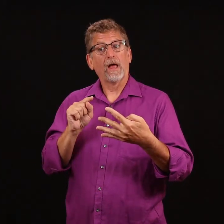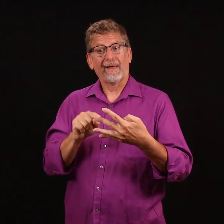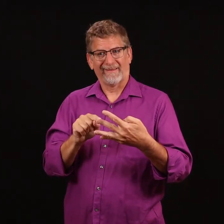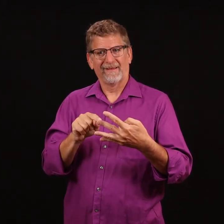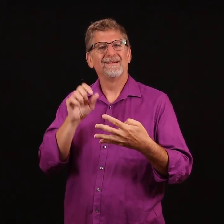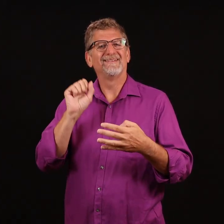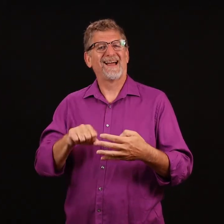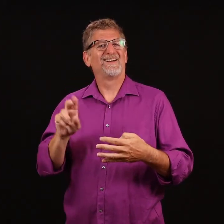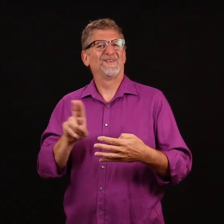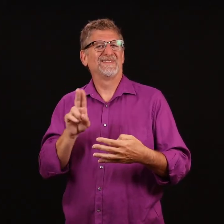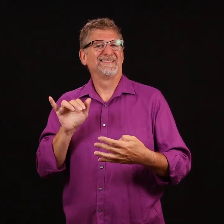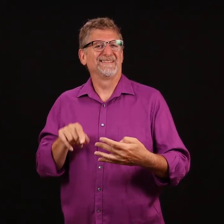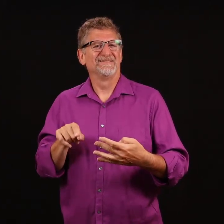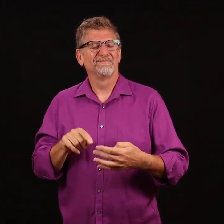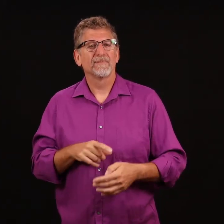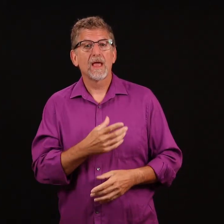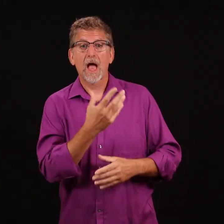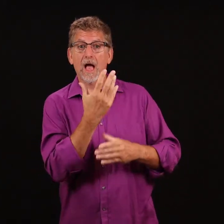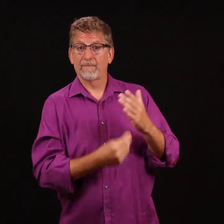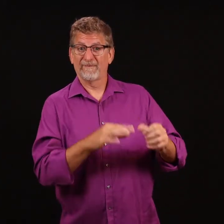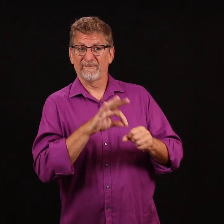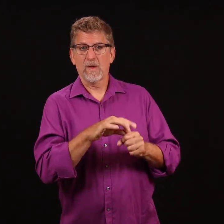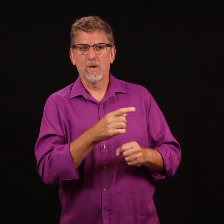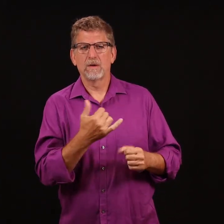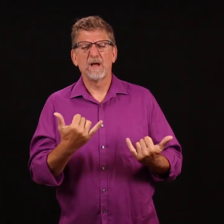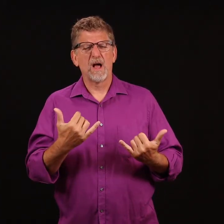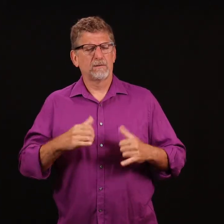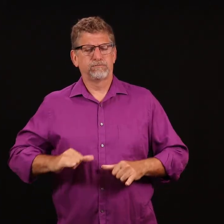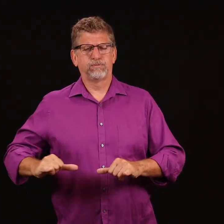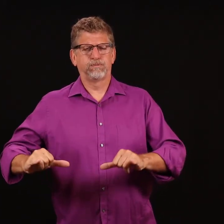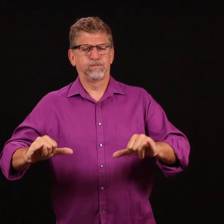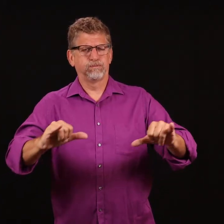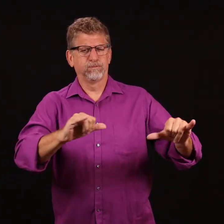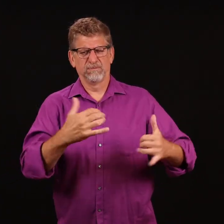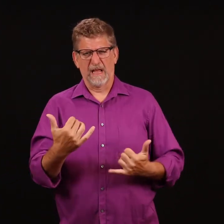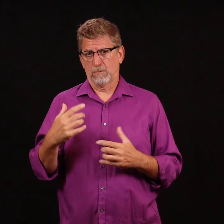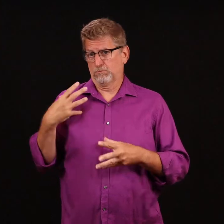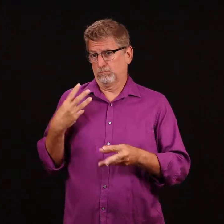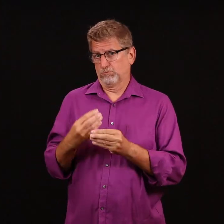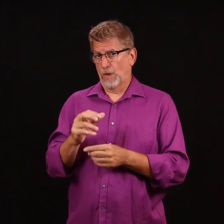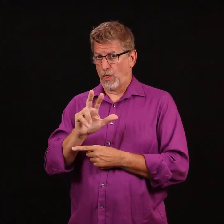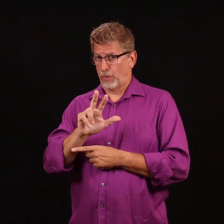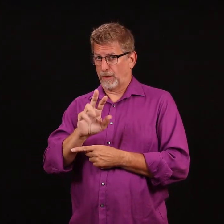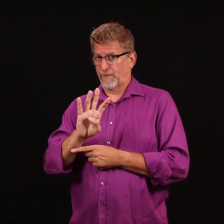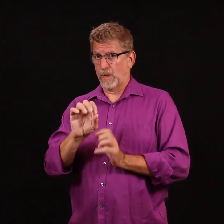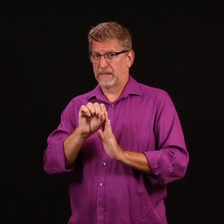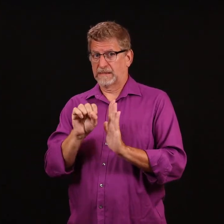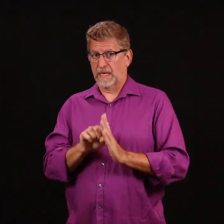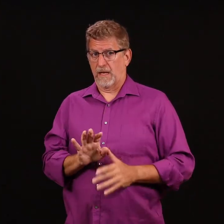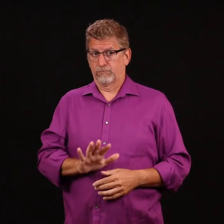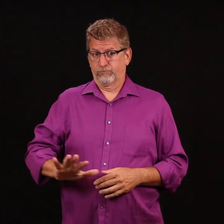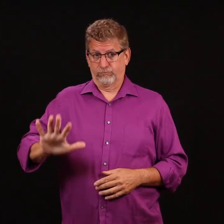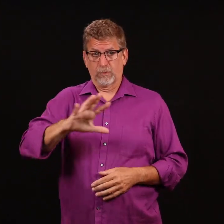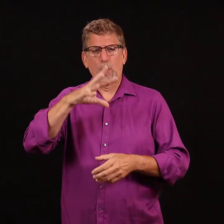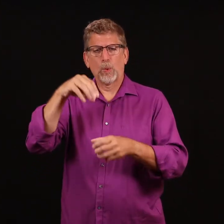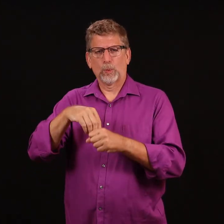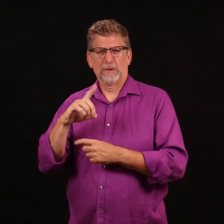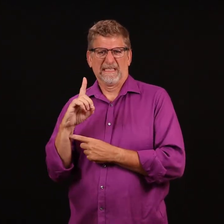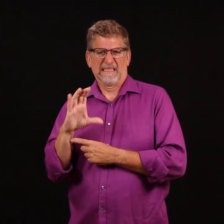an excused absentee voter, and if that applies to you, you can use this option. Now, absentee ballots are very common. Currently, a total of 34 states use them,